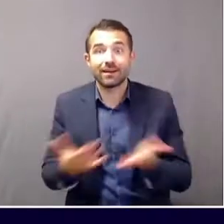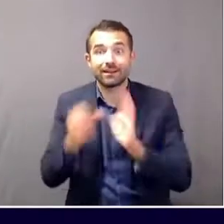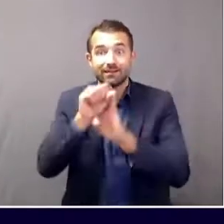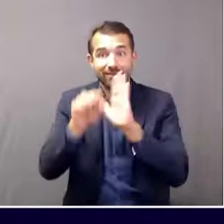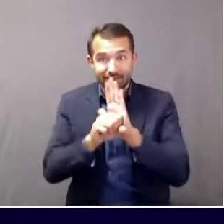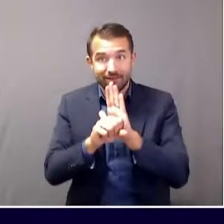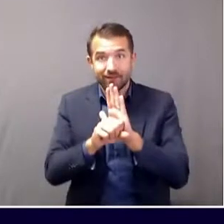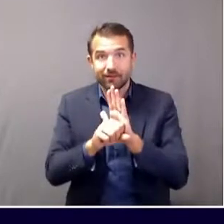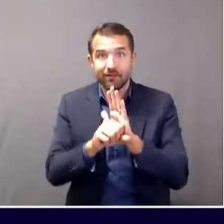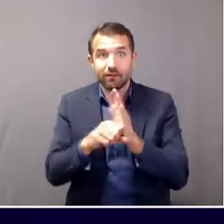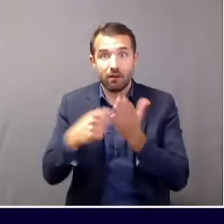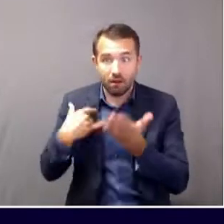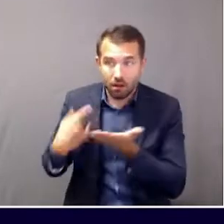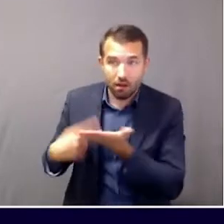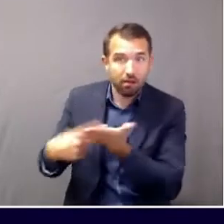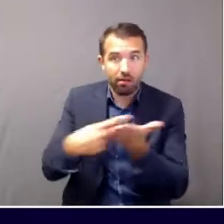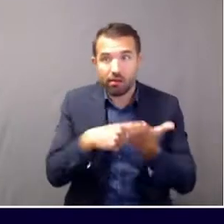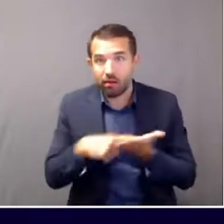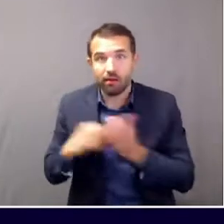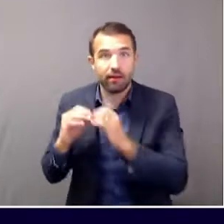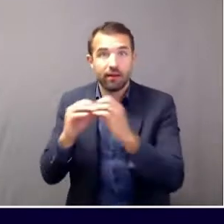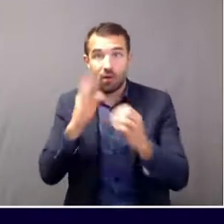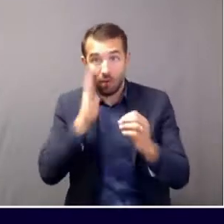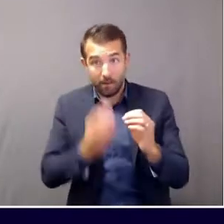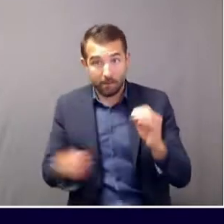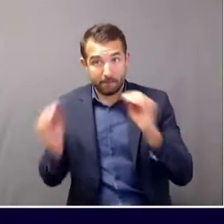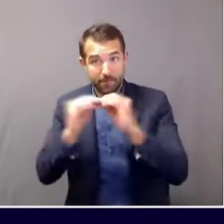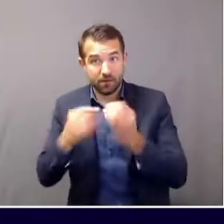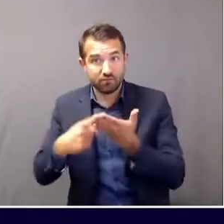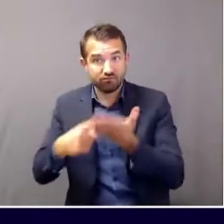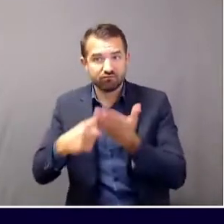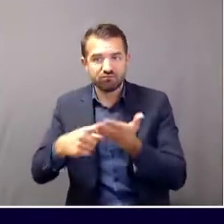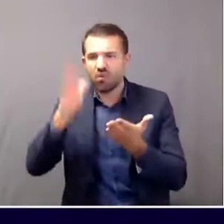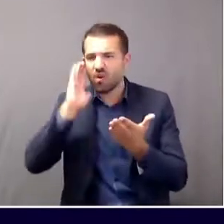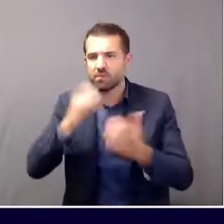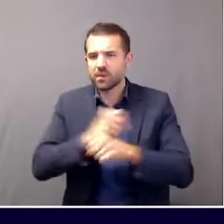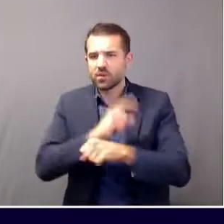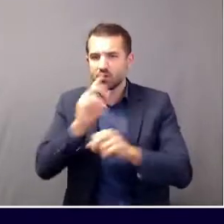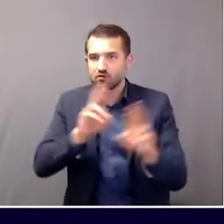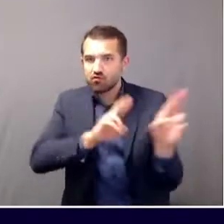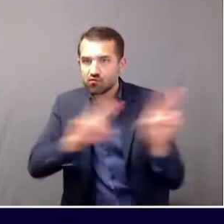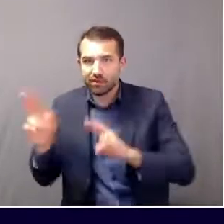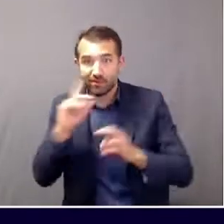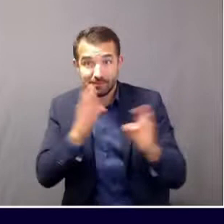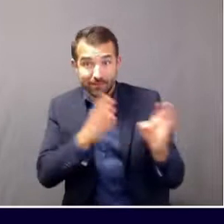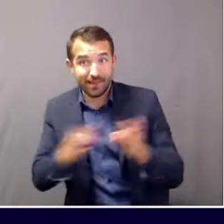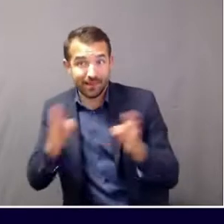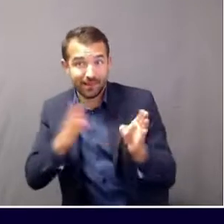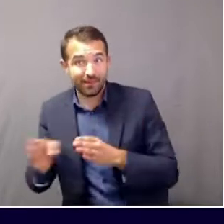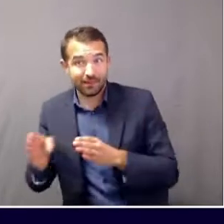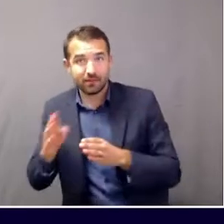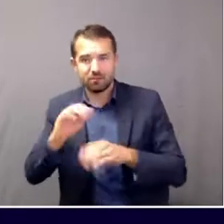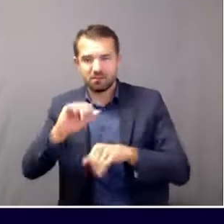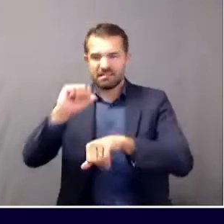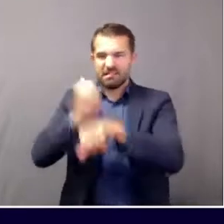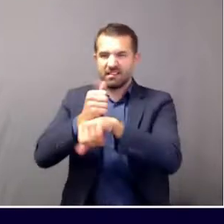those conversations our goal is to build a